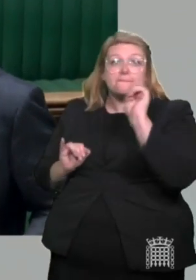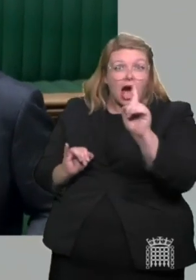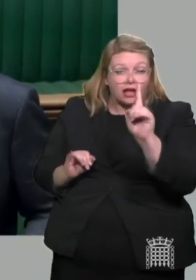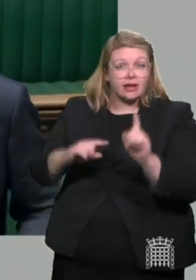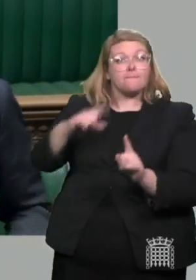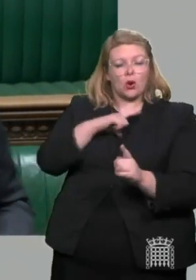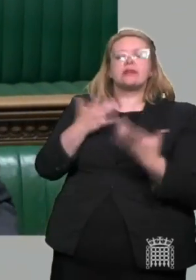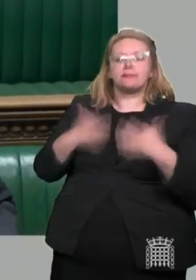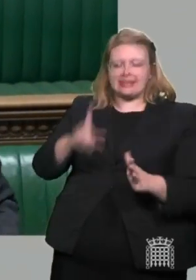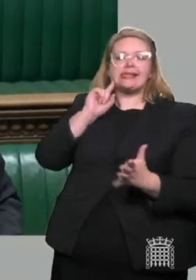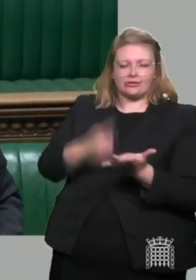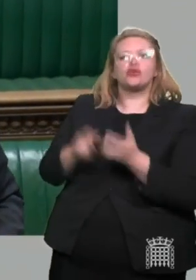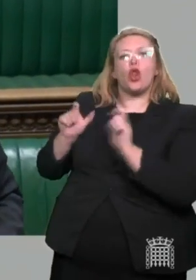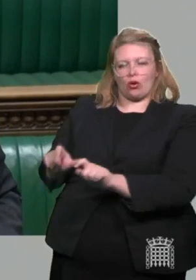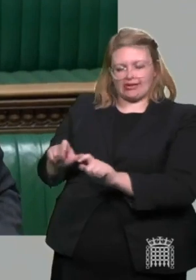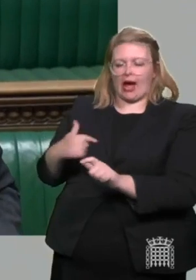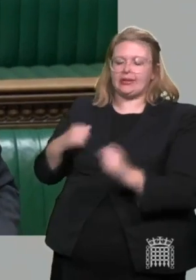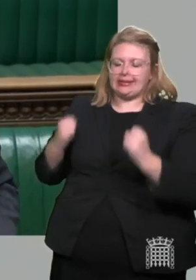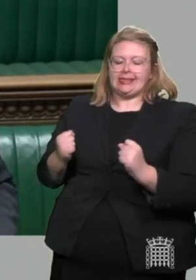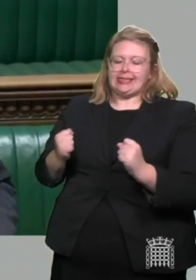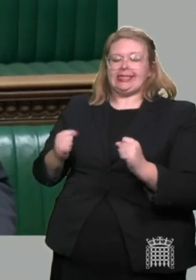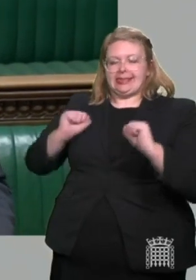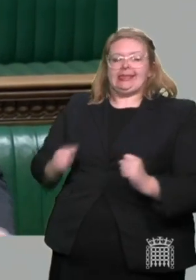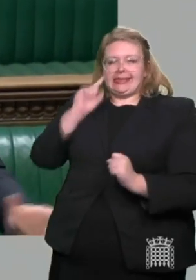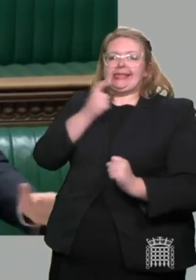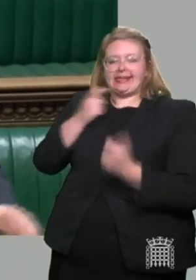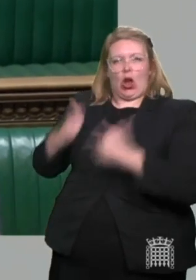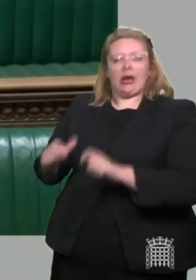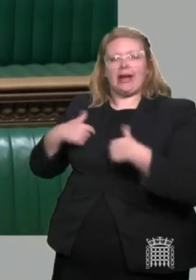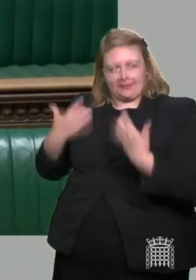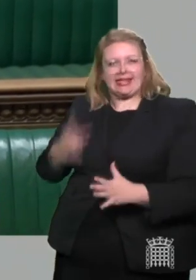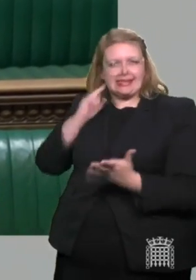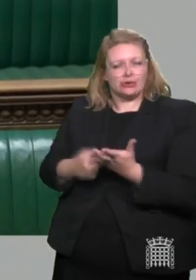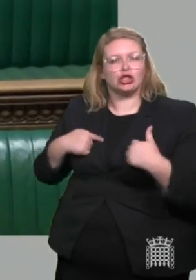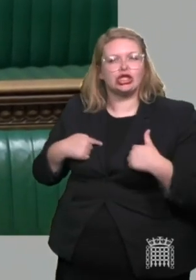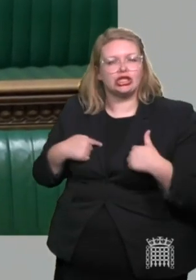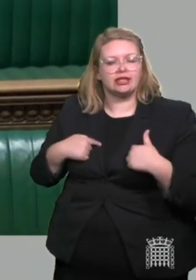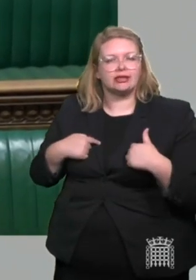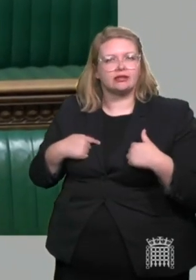tough decision that we took—and thanks to the heroic efforts of the British people that we